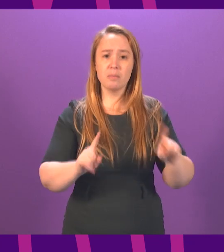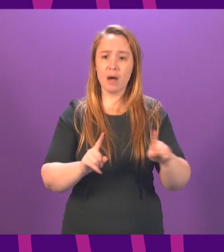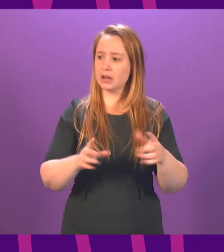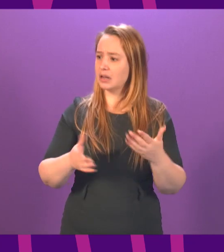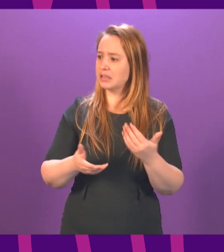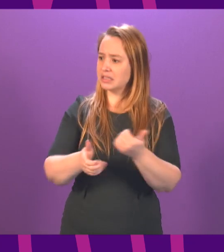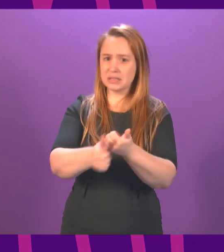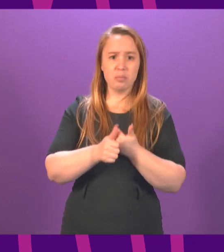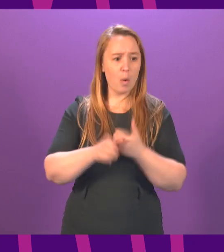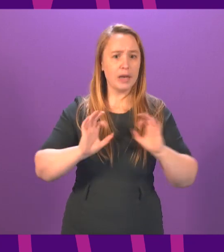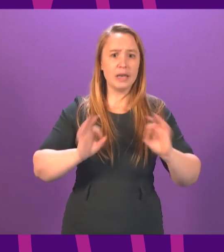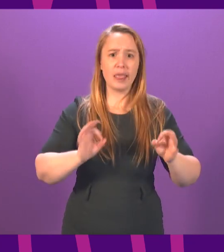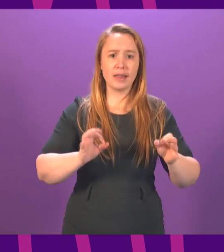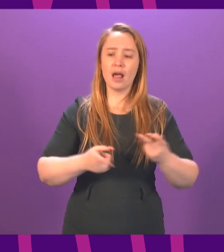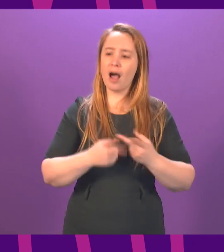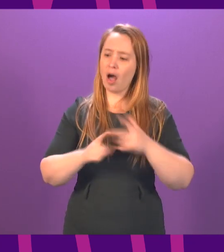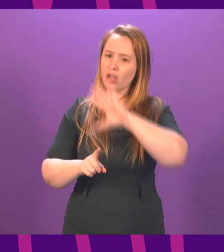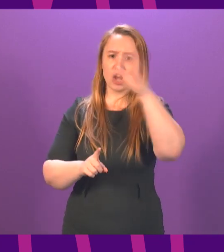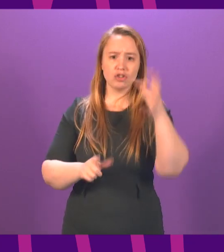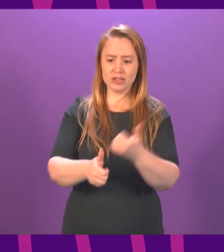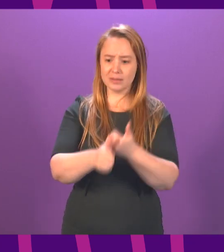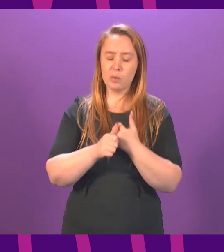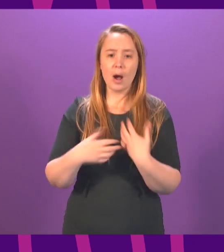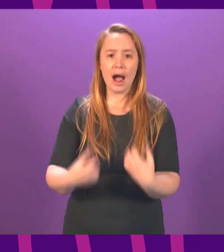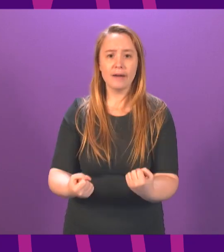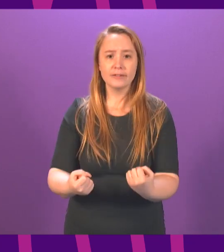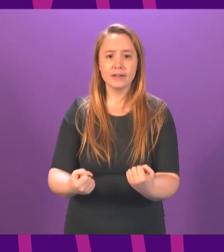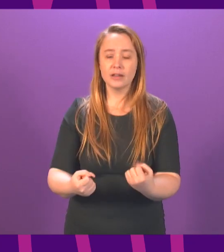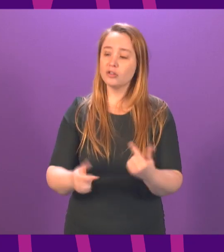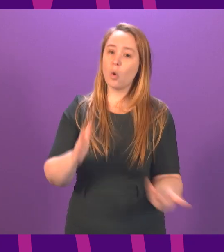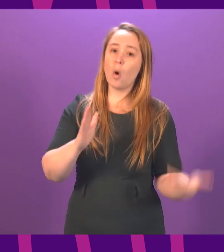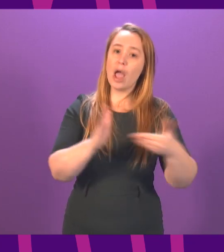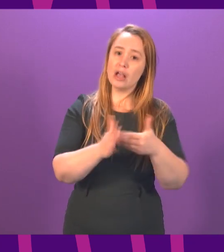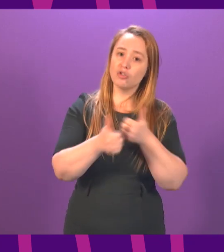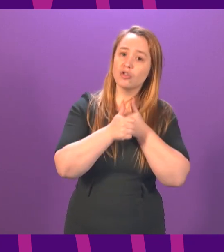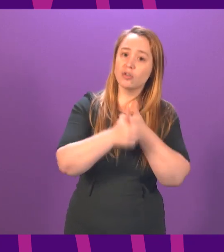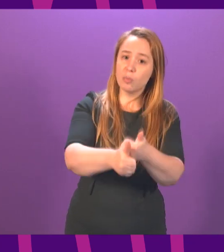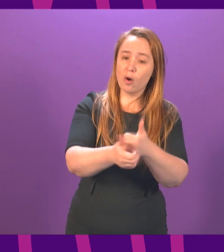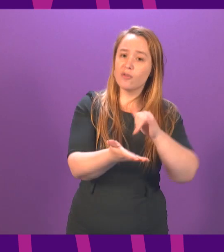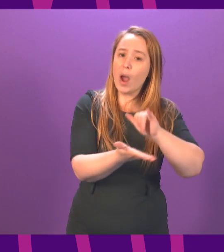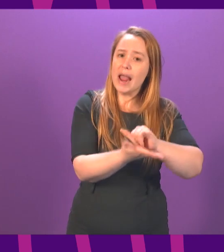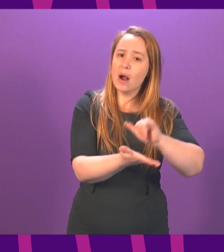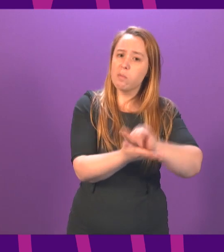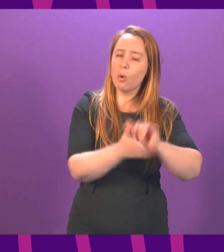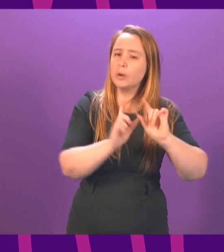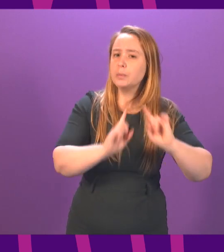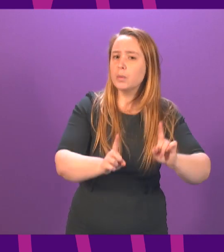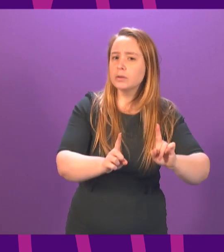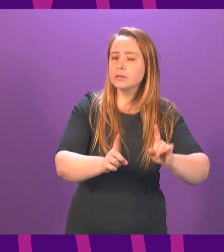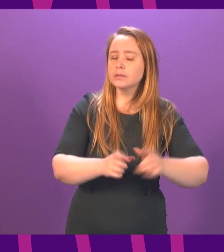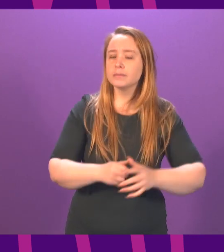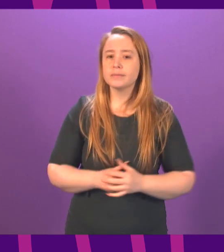gone before us. What additional support will be offered to our airports in light of this? Will she